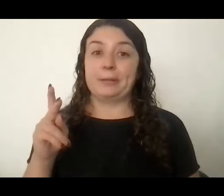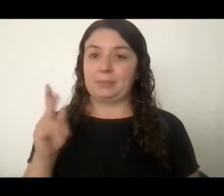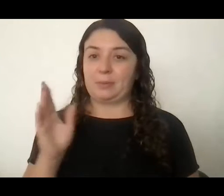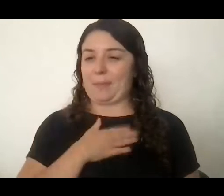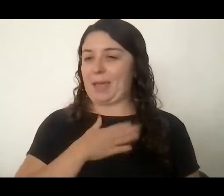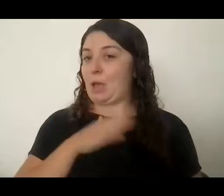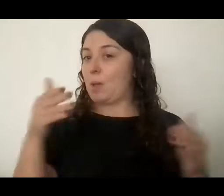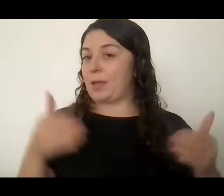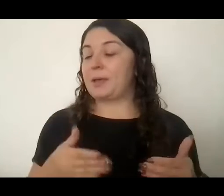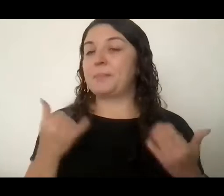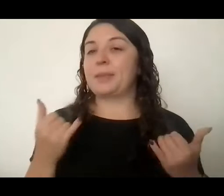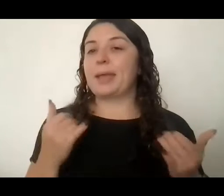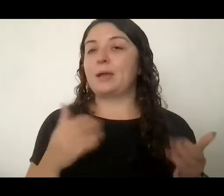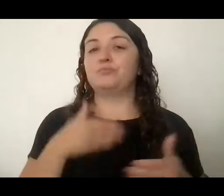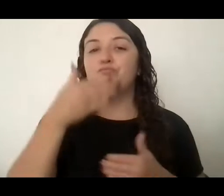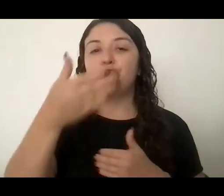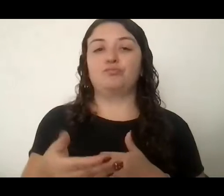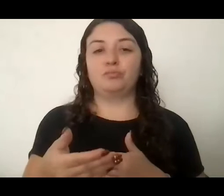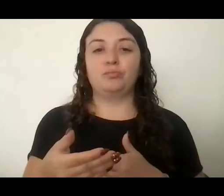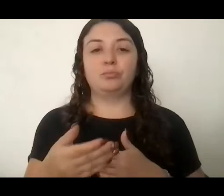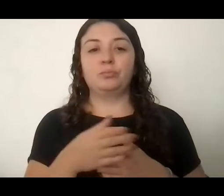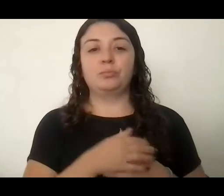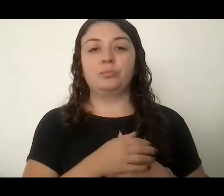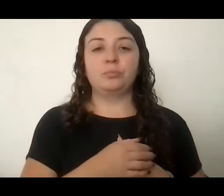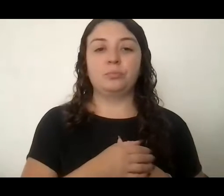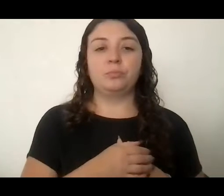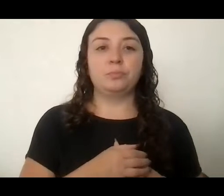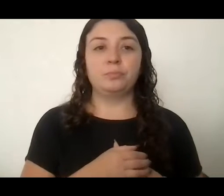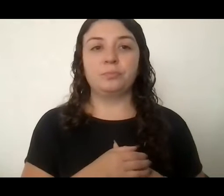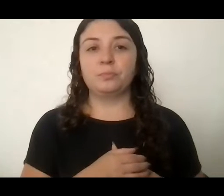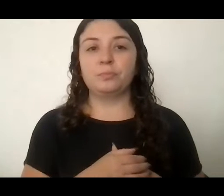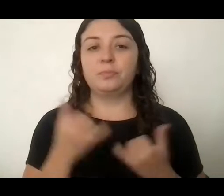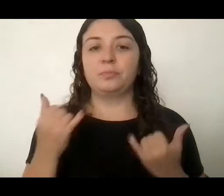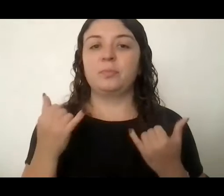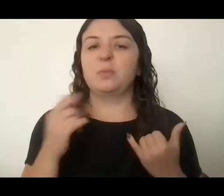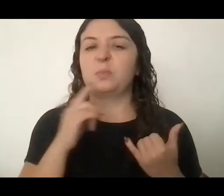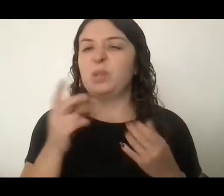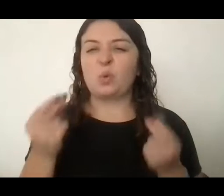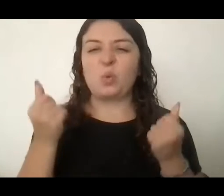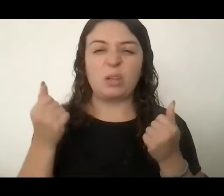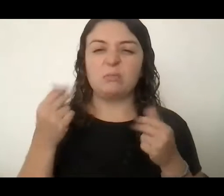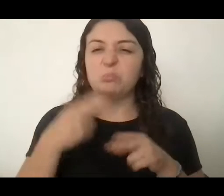to go ahead and move us on and take I'll give you a quick little overview of what we